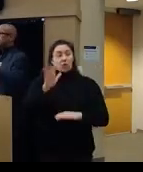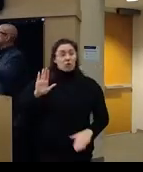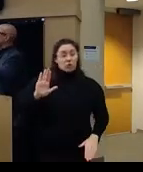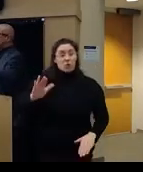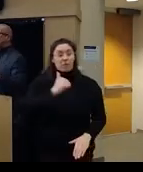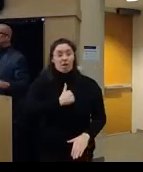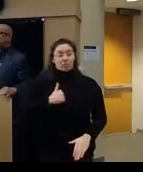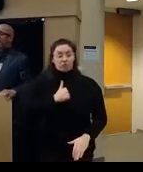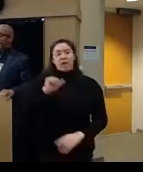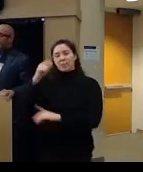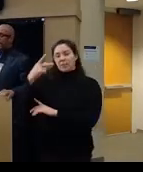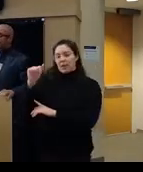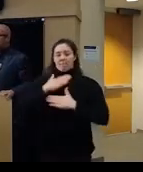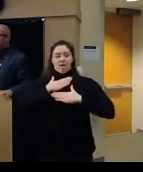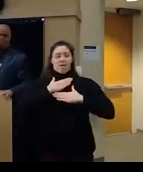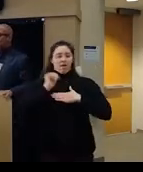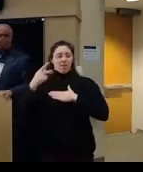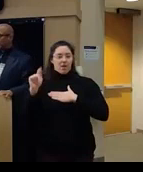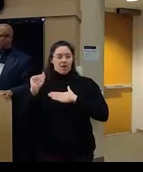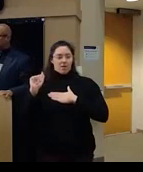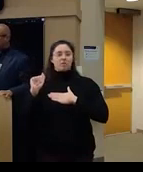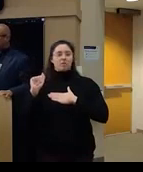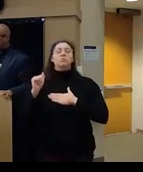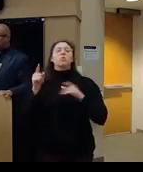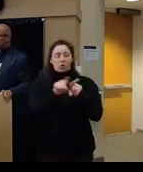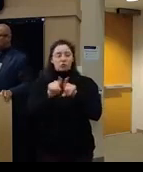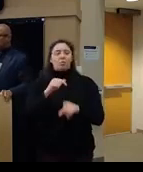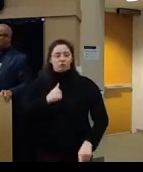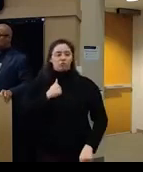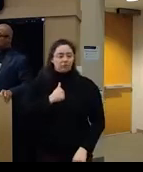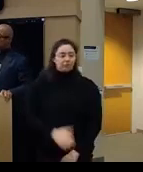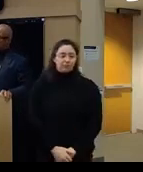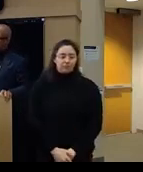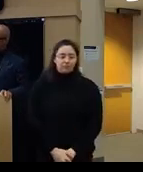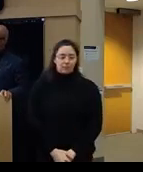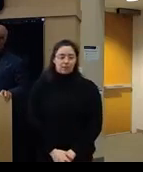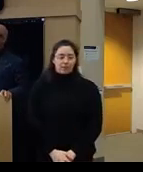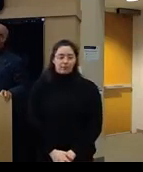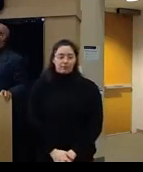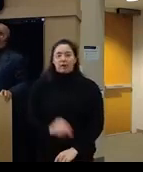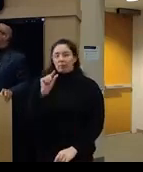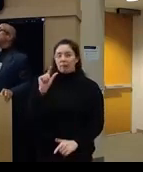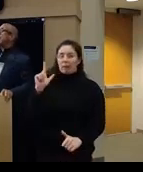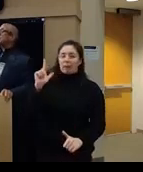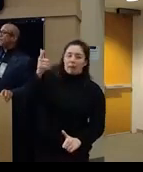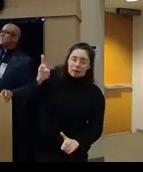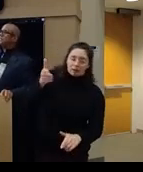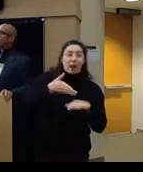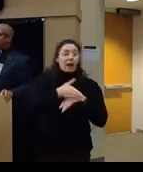the APA my APA also apologized uh a little late actually you guys apologize first in